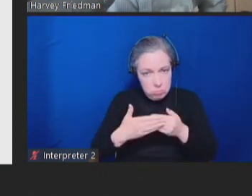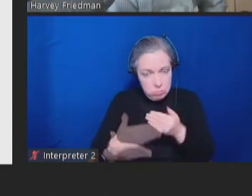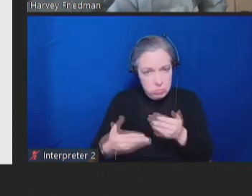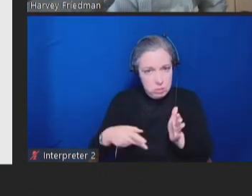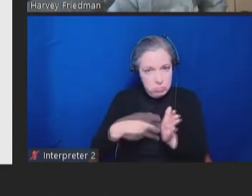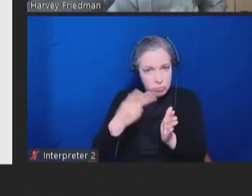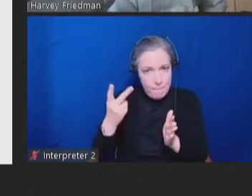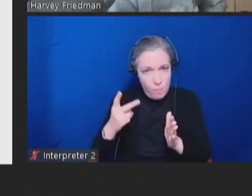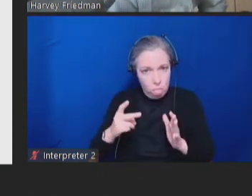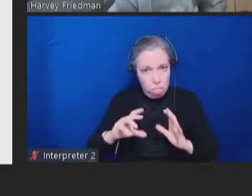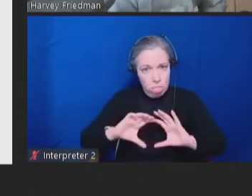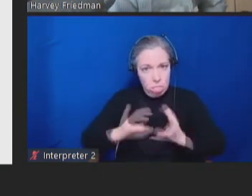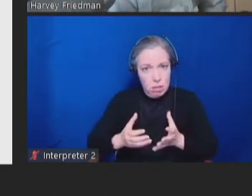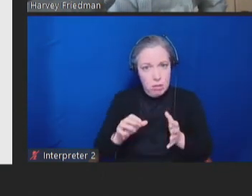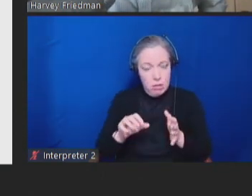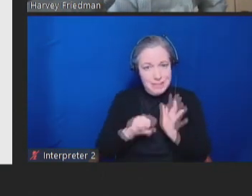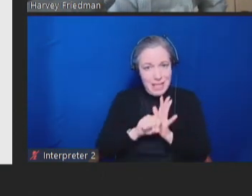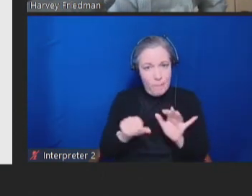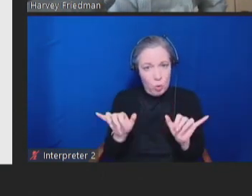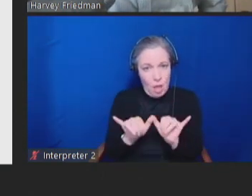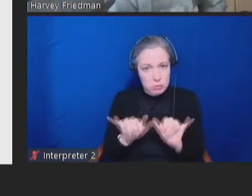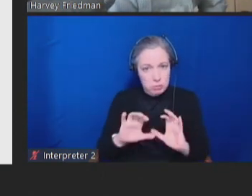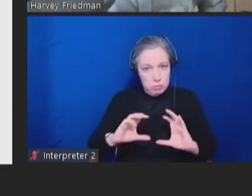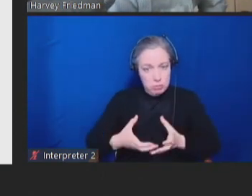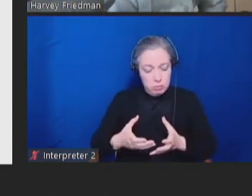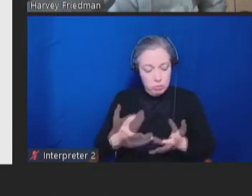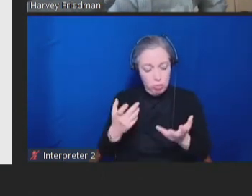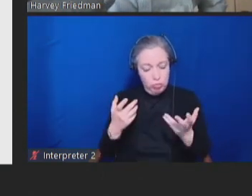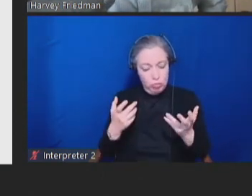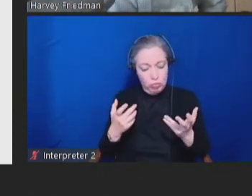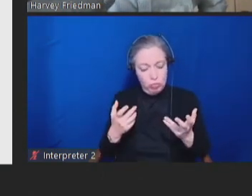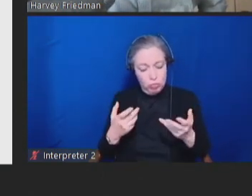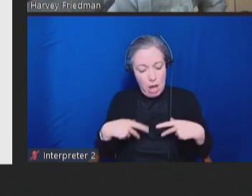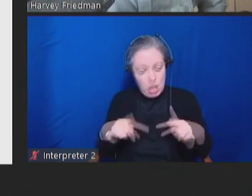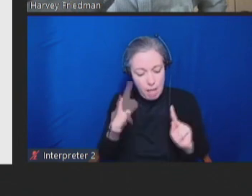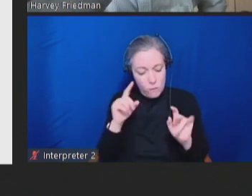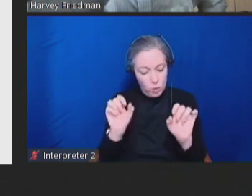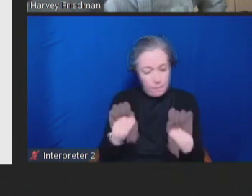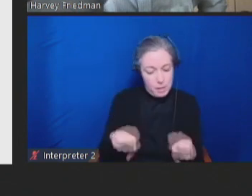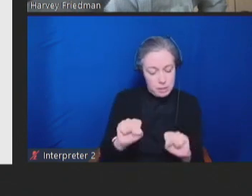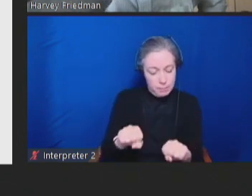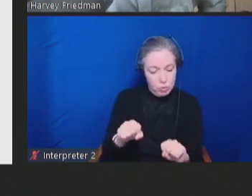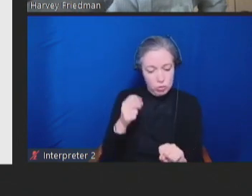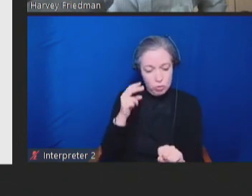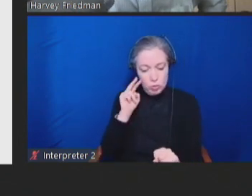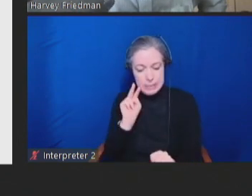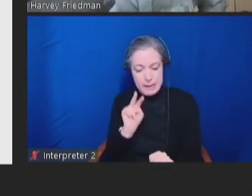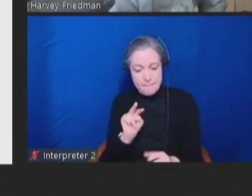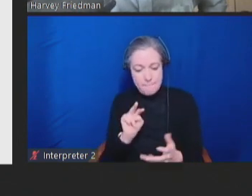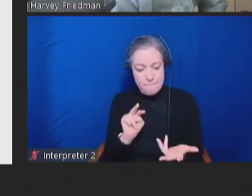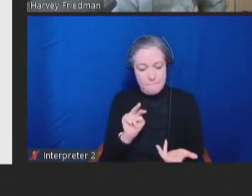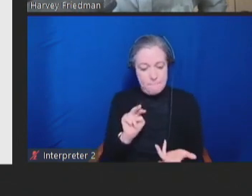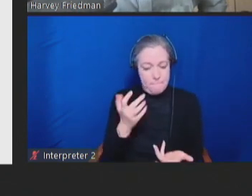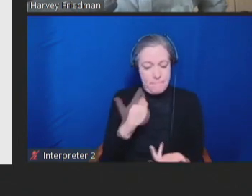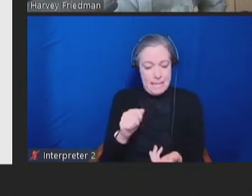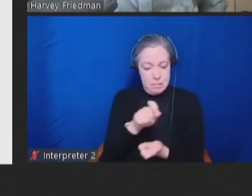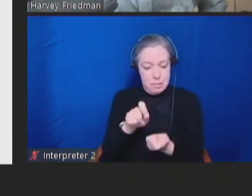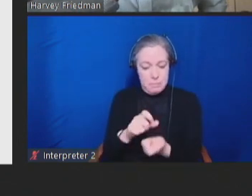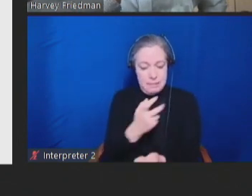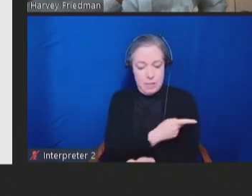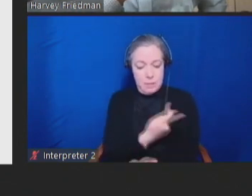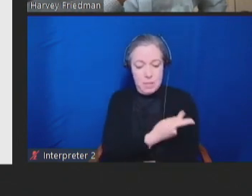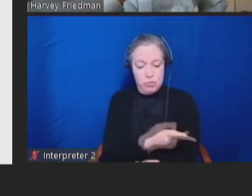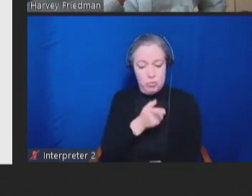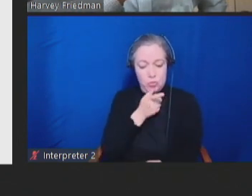potentially at least allow for the possibility to capture for any patient specific effects